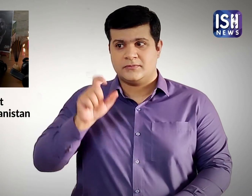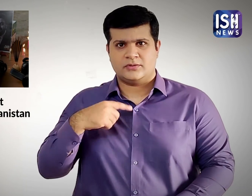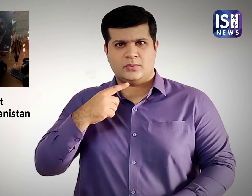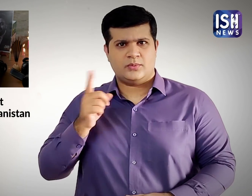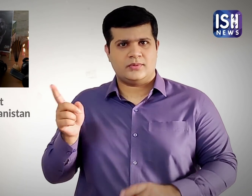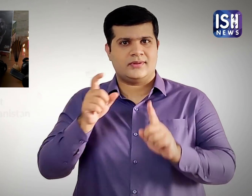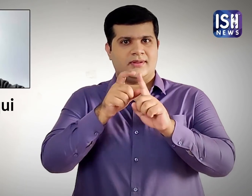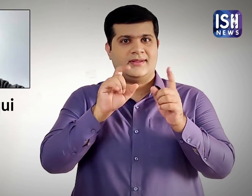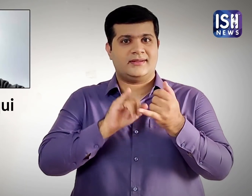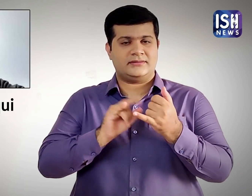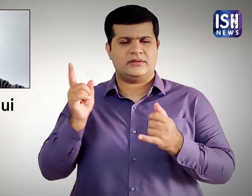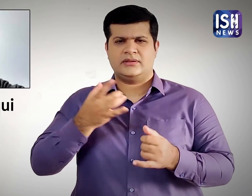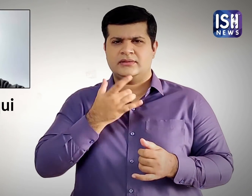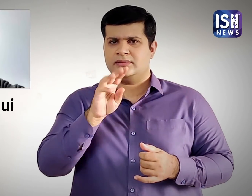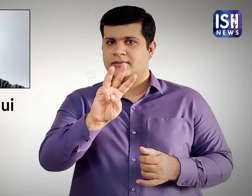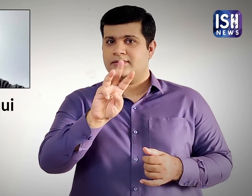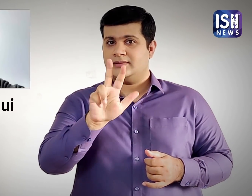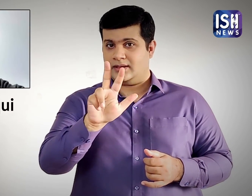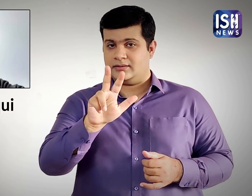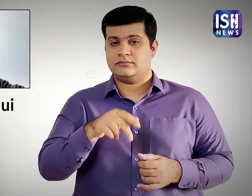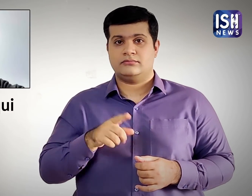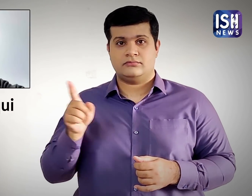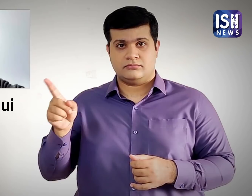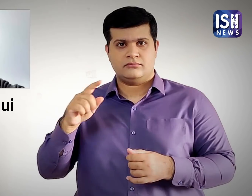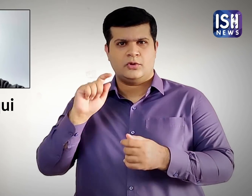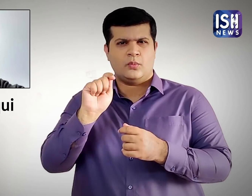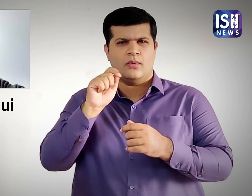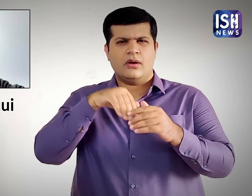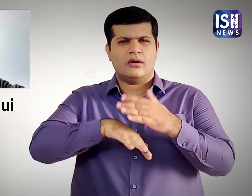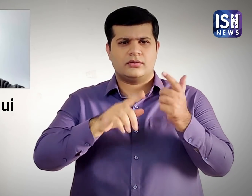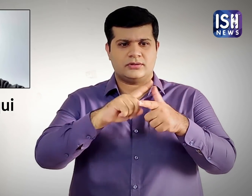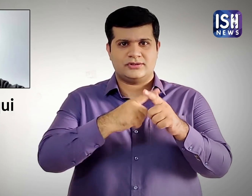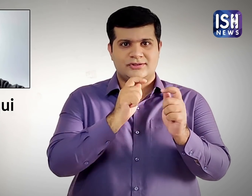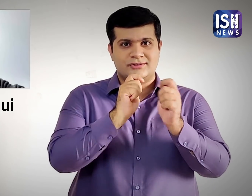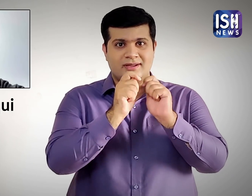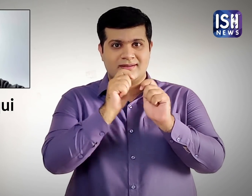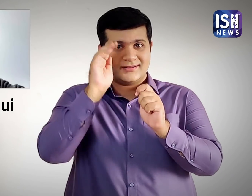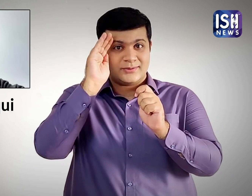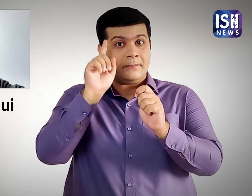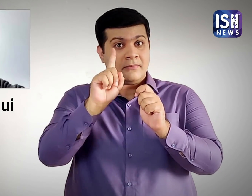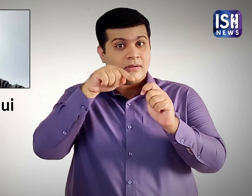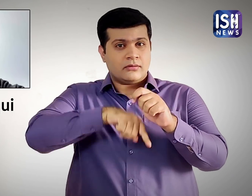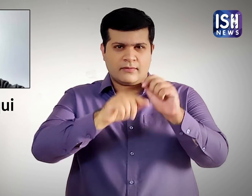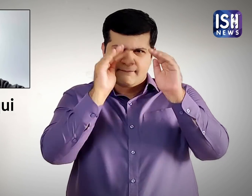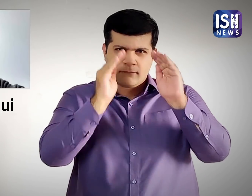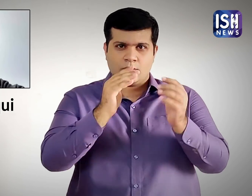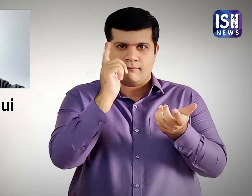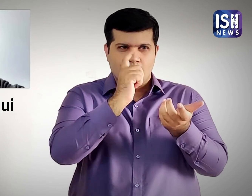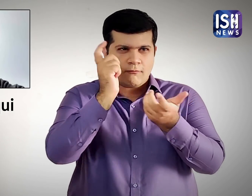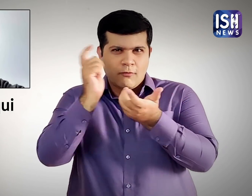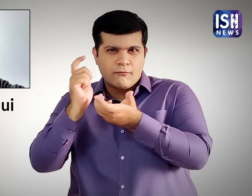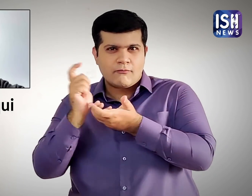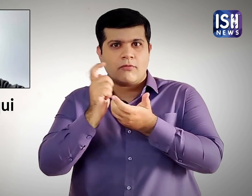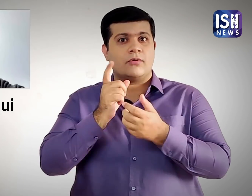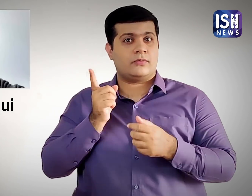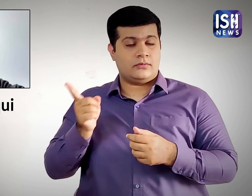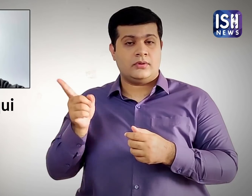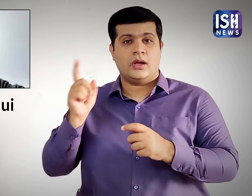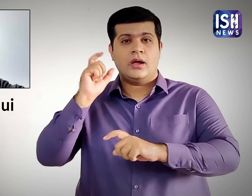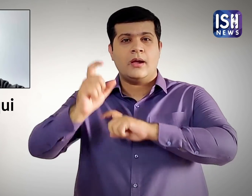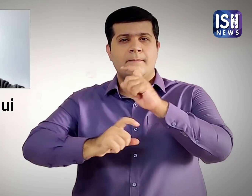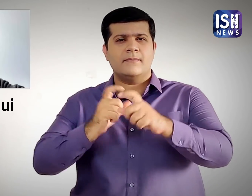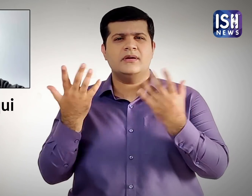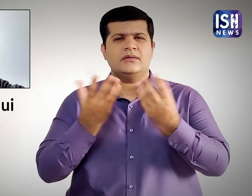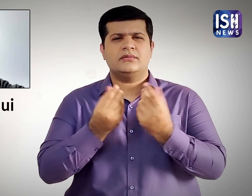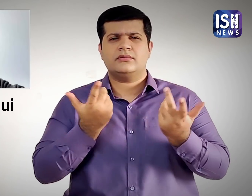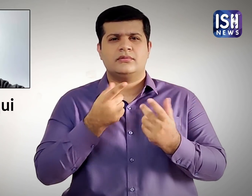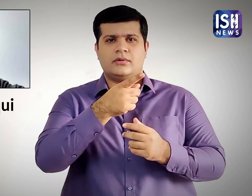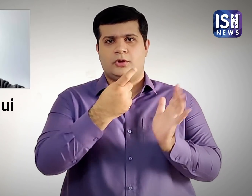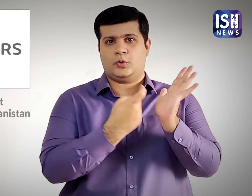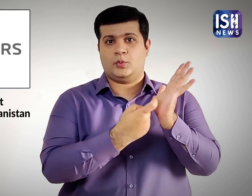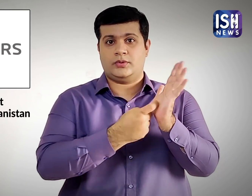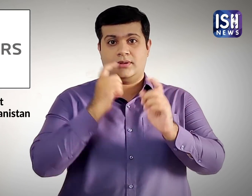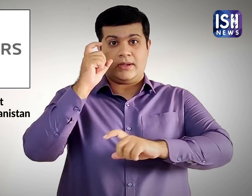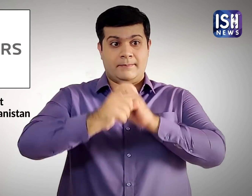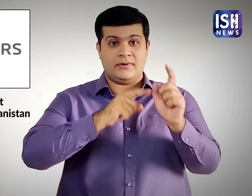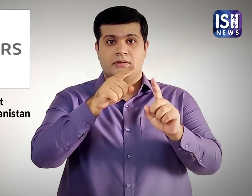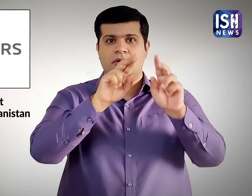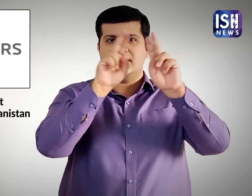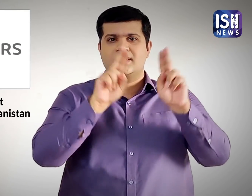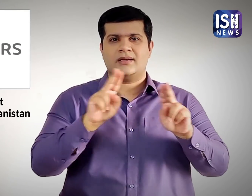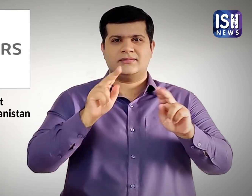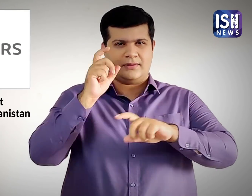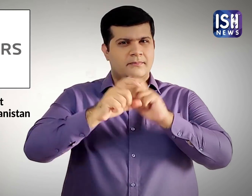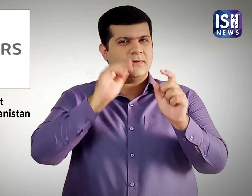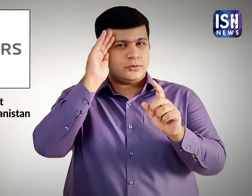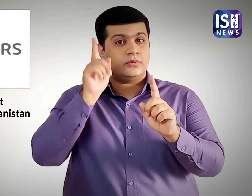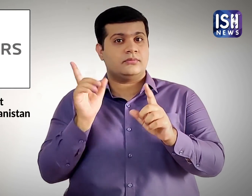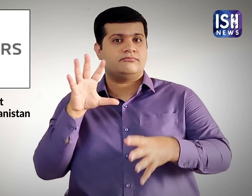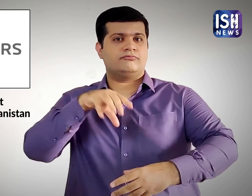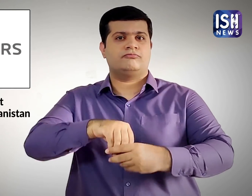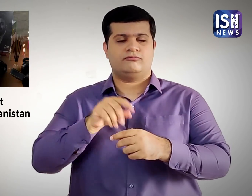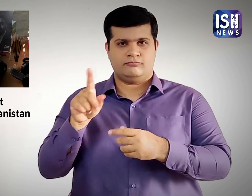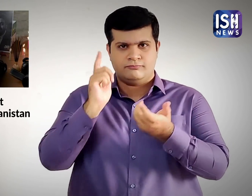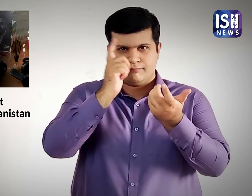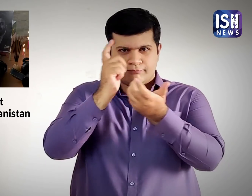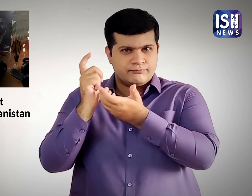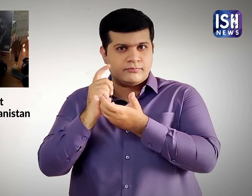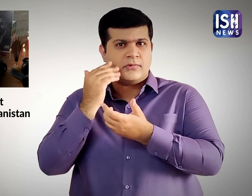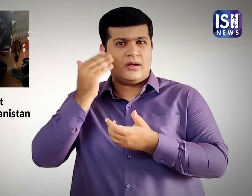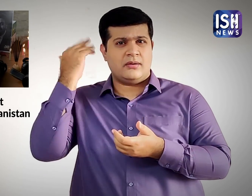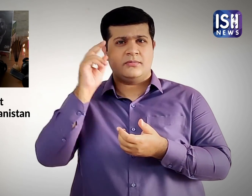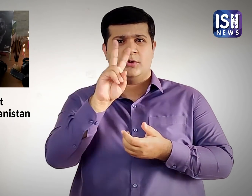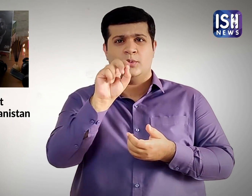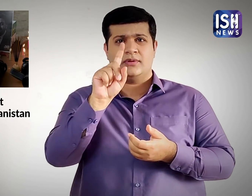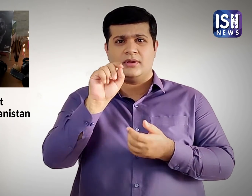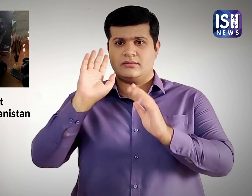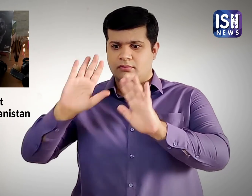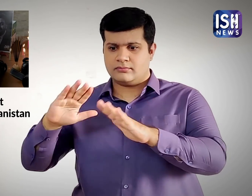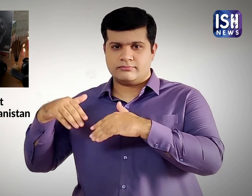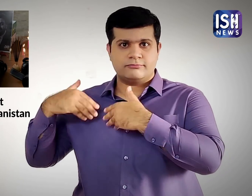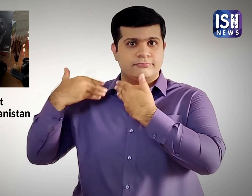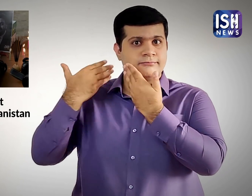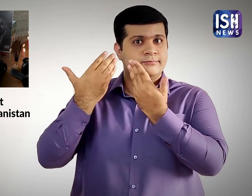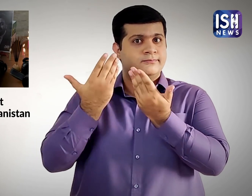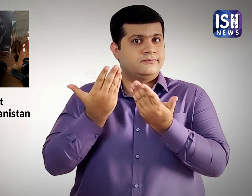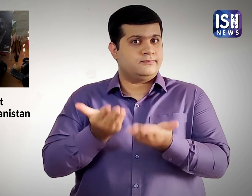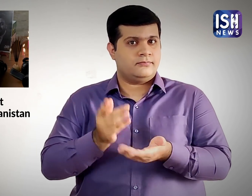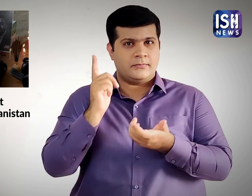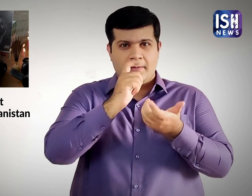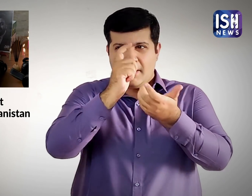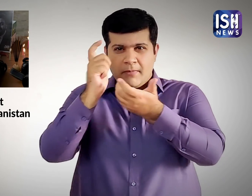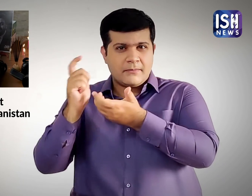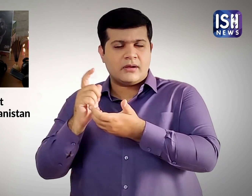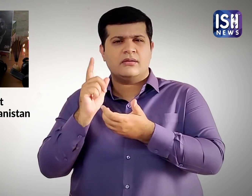38 year old Danish Siddiqui was working with Reuters - international news company - as a photographer since 2010.